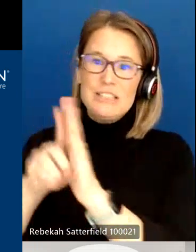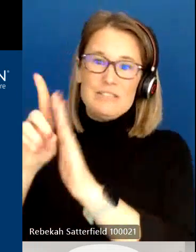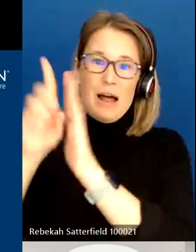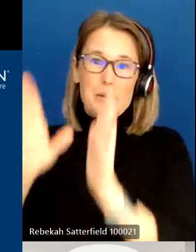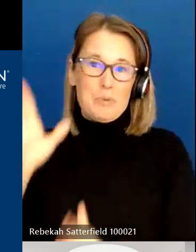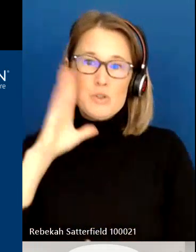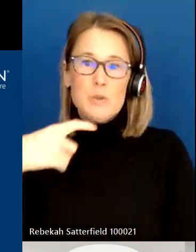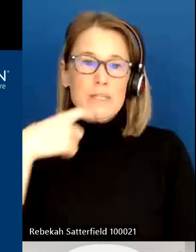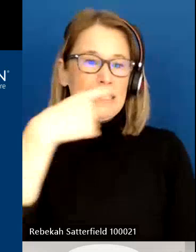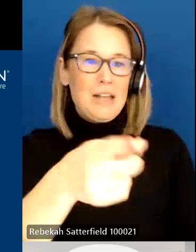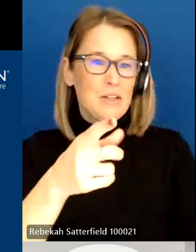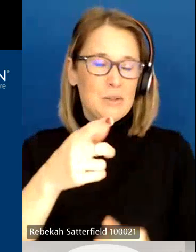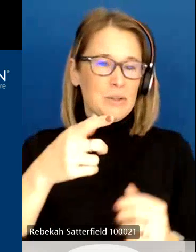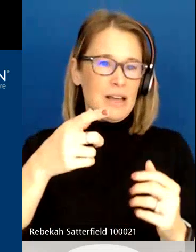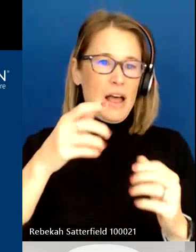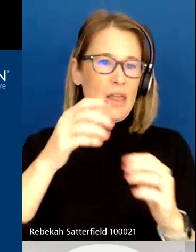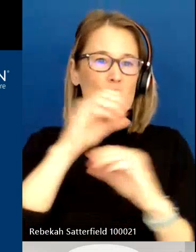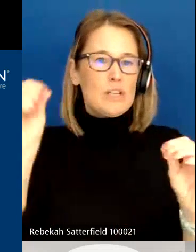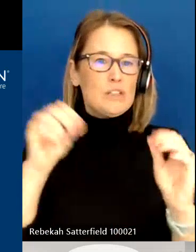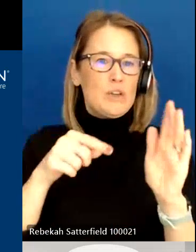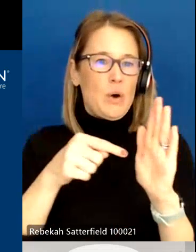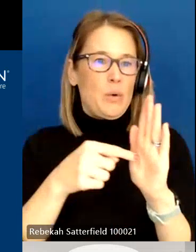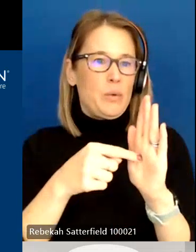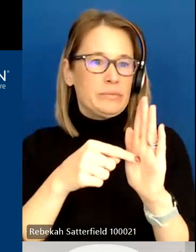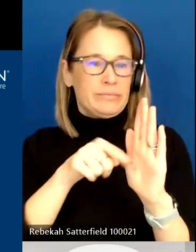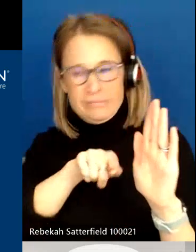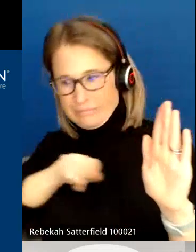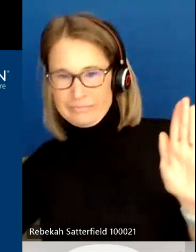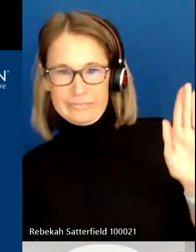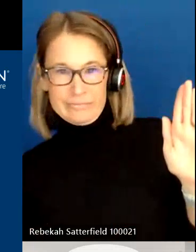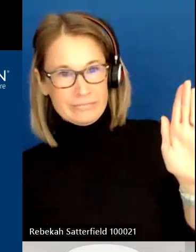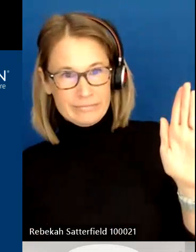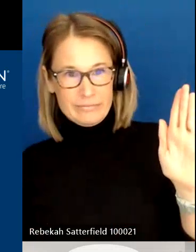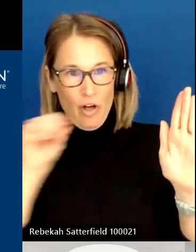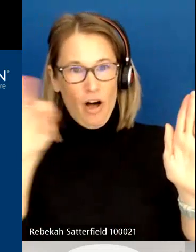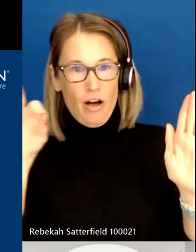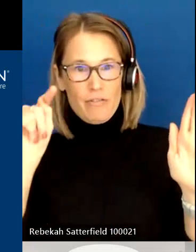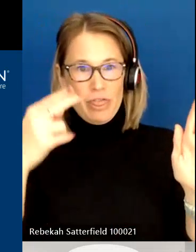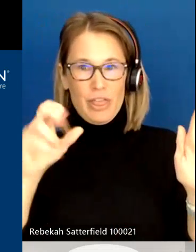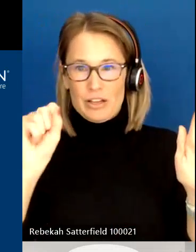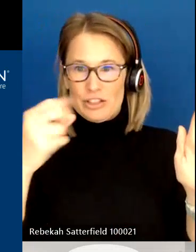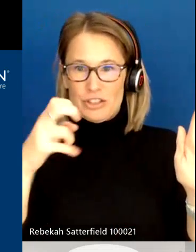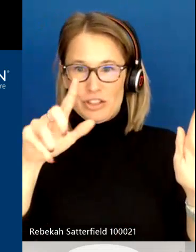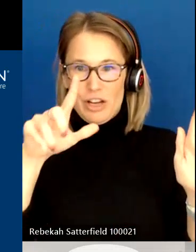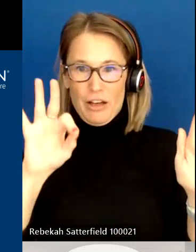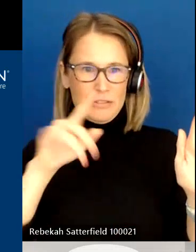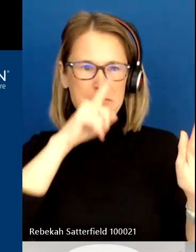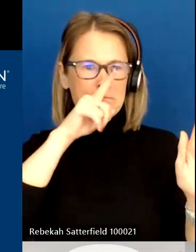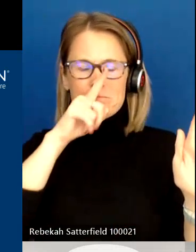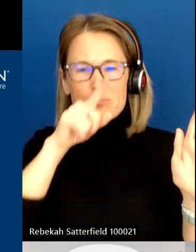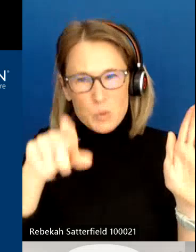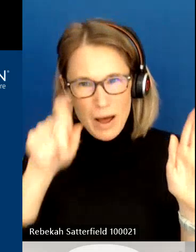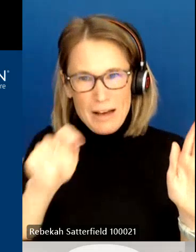is no off-the-shelf tool to deploy across Health Systems it it has to be adapted customized to be